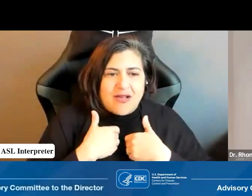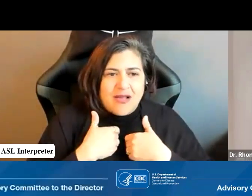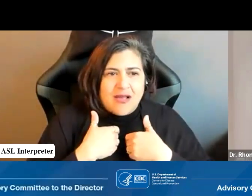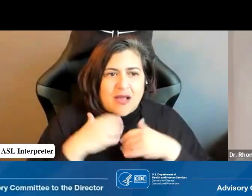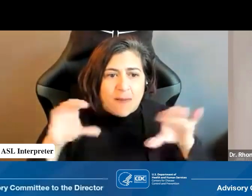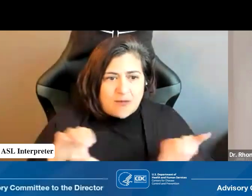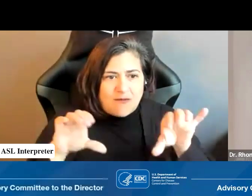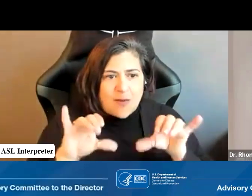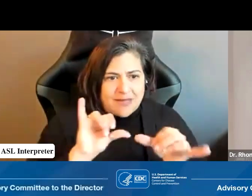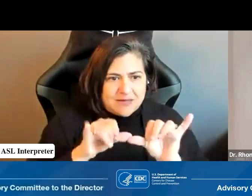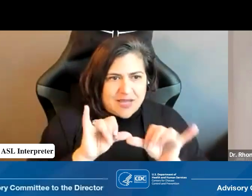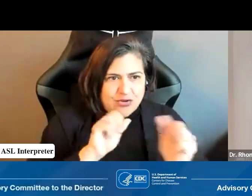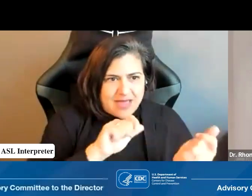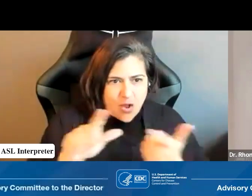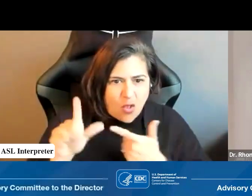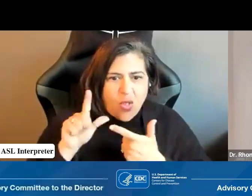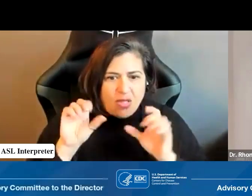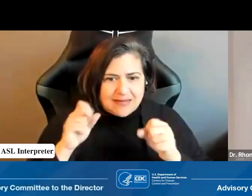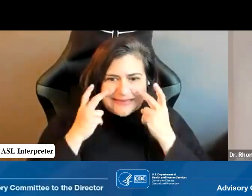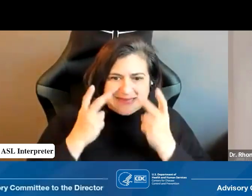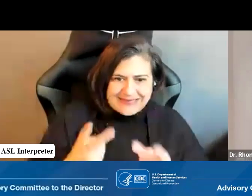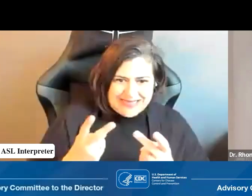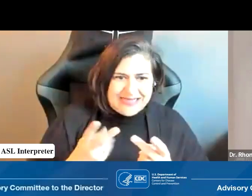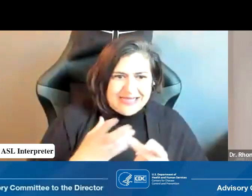And then you got to report on that so that it is visible.